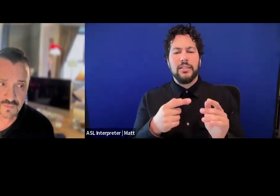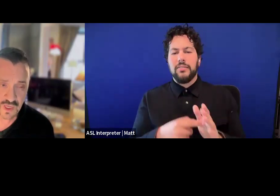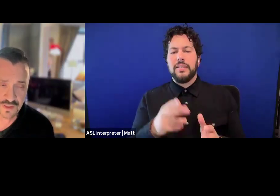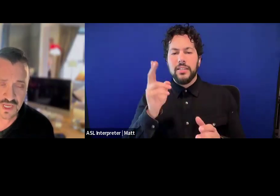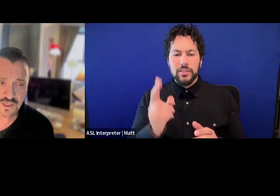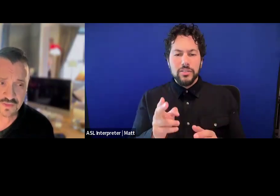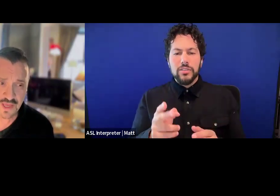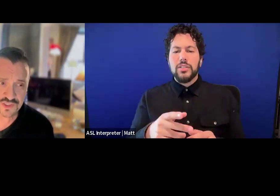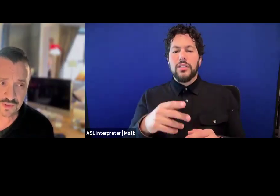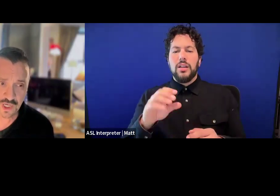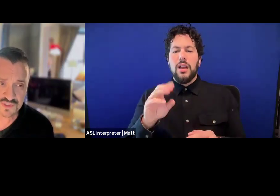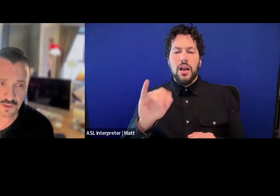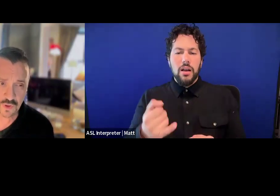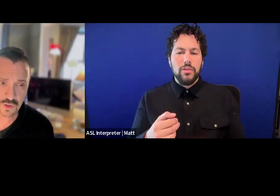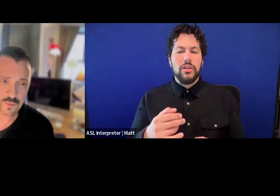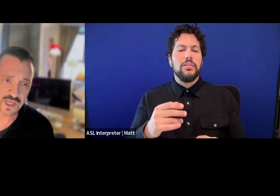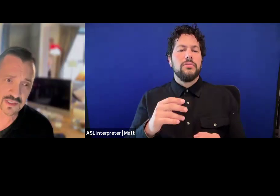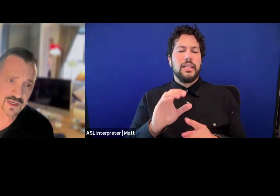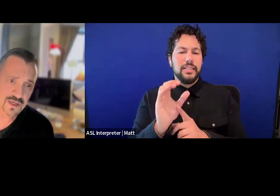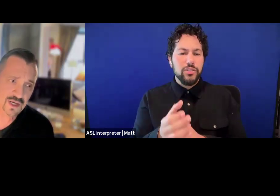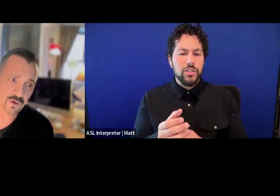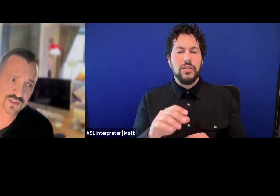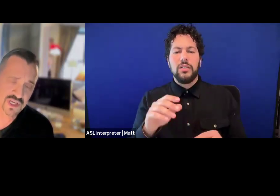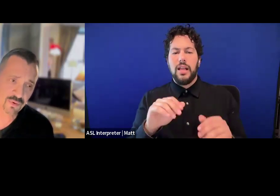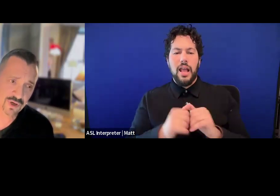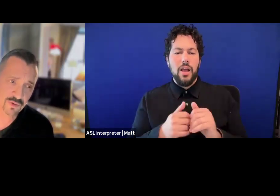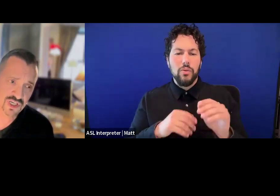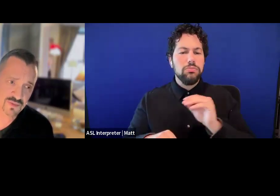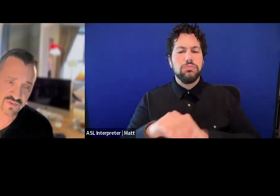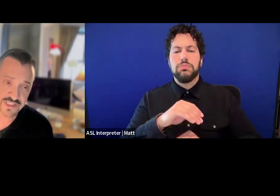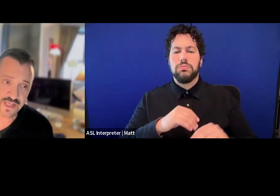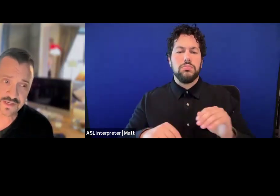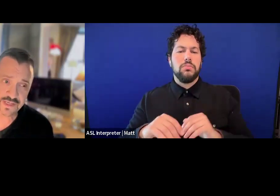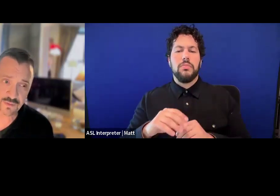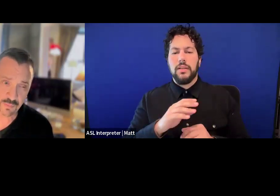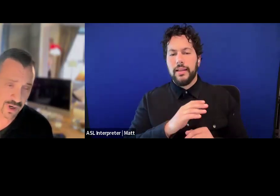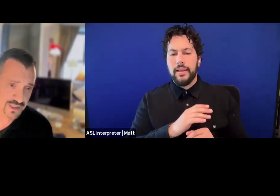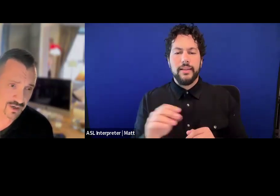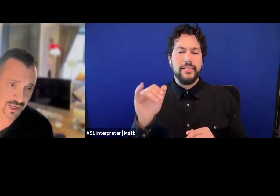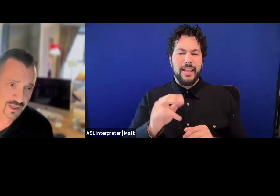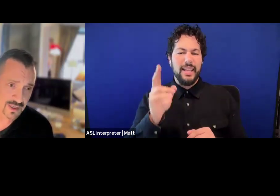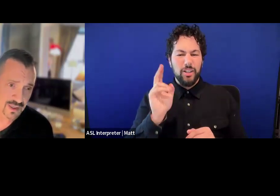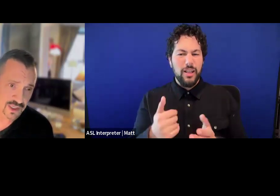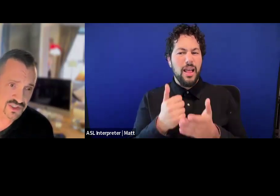And attending to that history helps illuminate How contemporary regimes of identity and proprietary